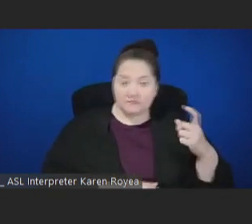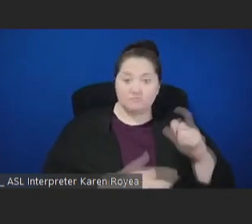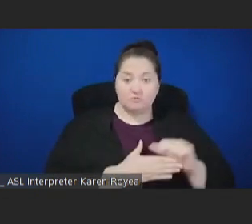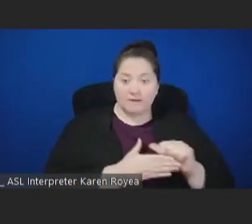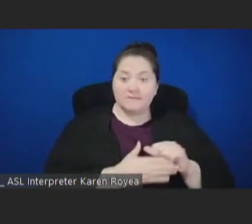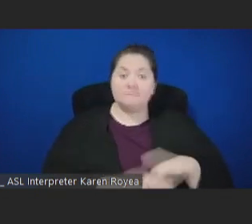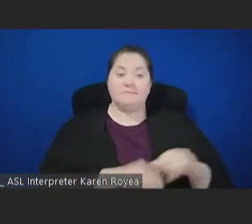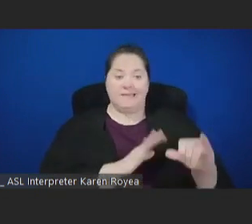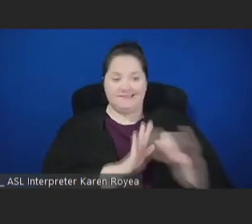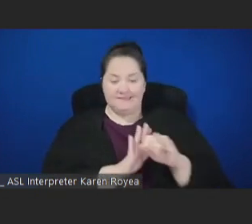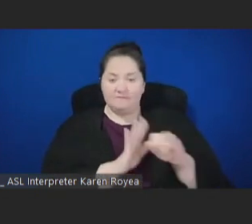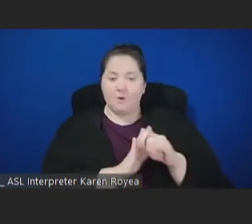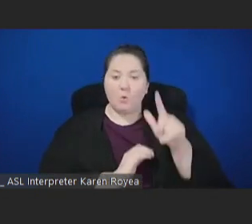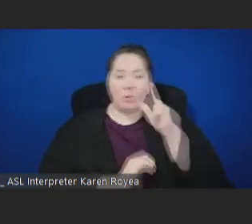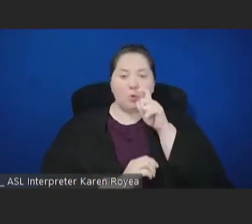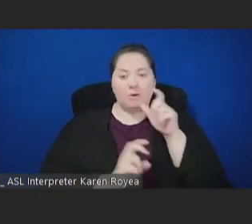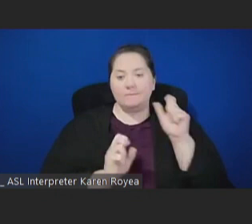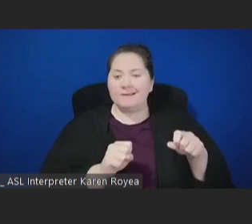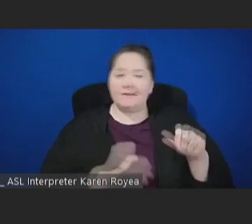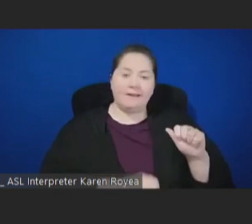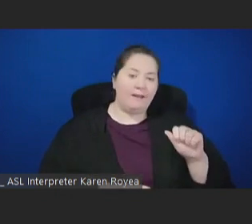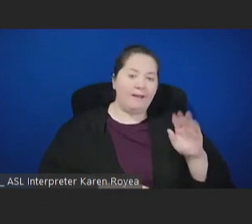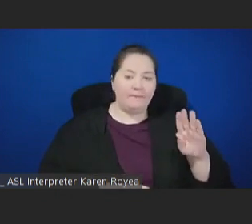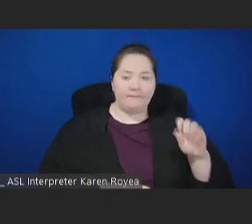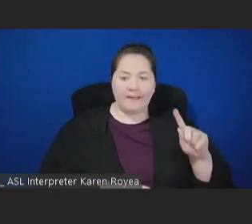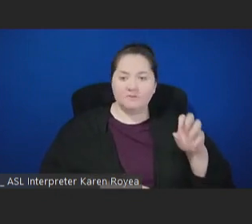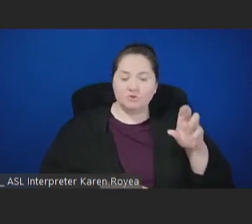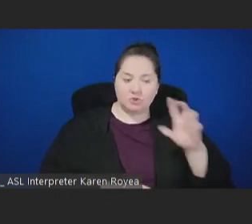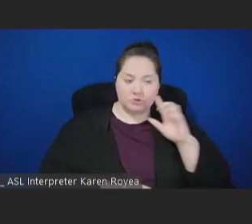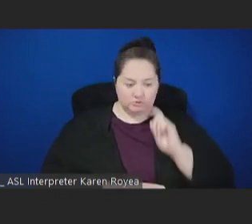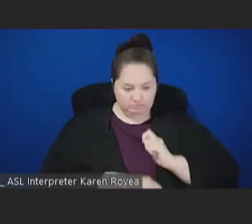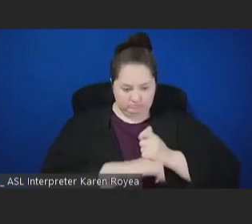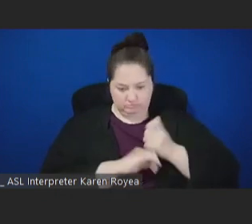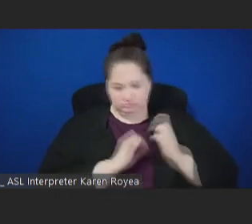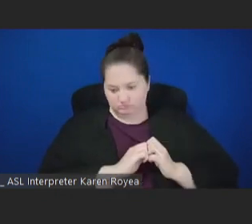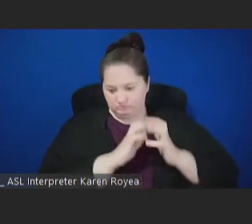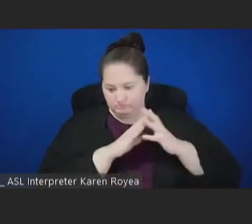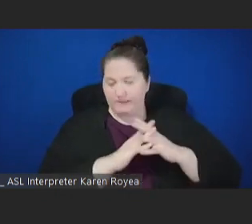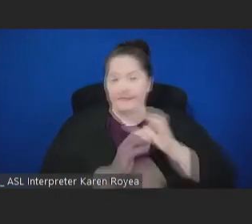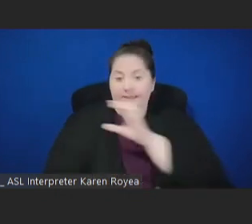ambassadors to implement vaccine clinics in the community, including remote locations